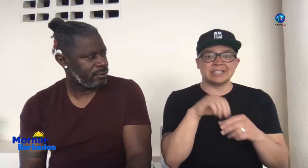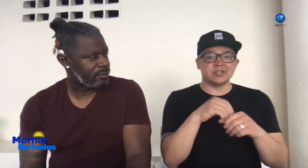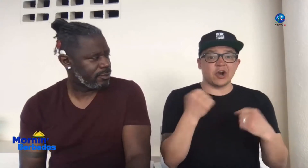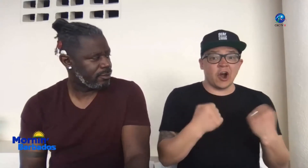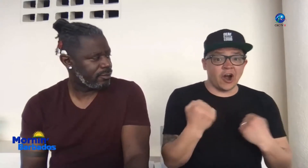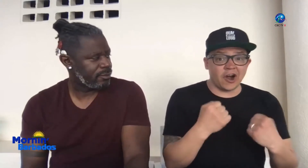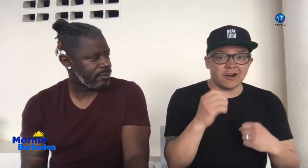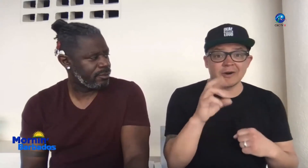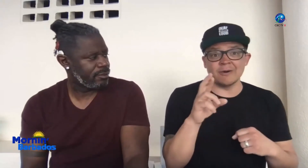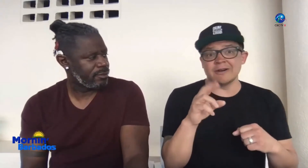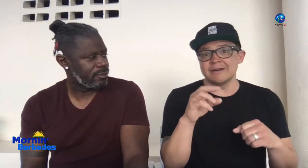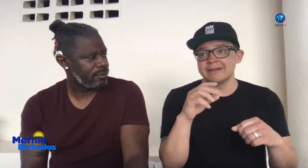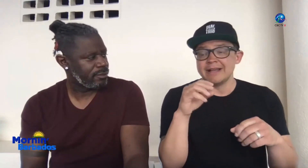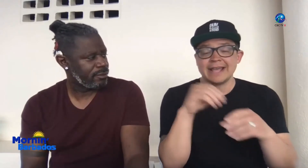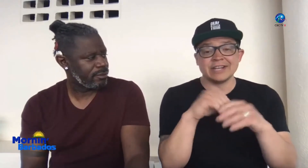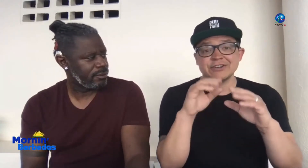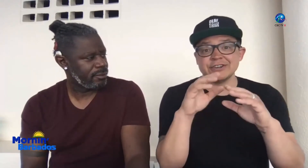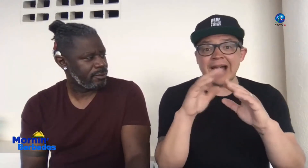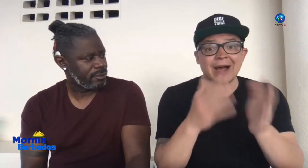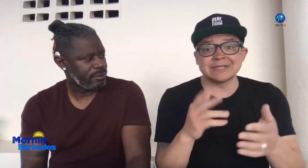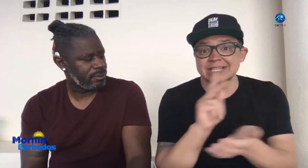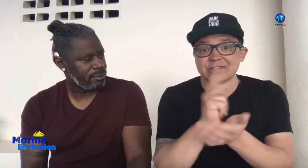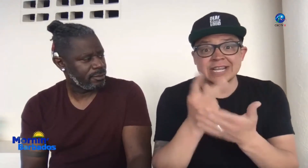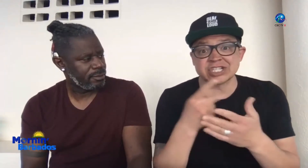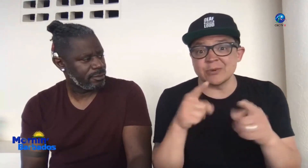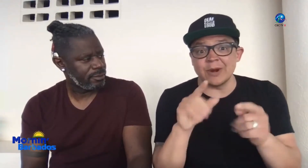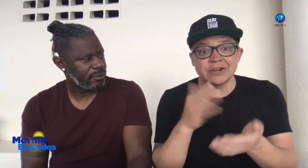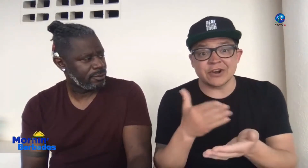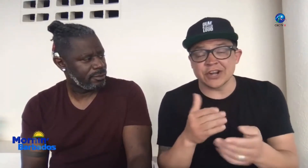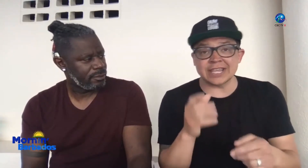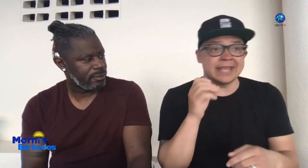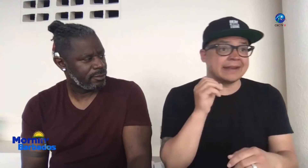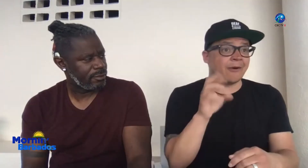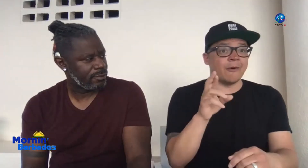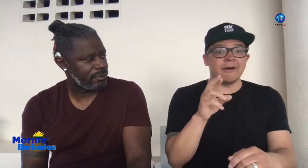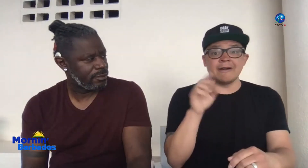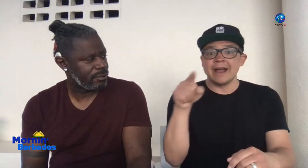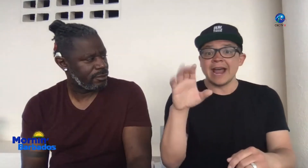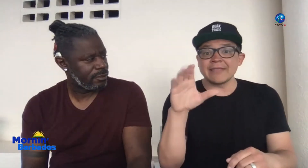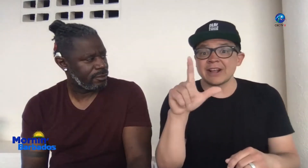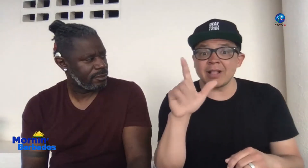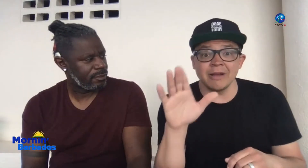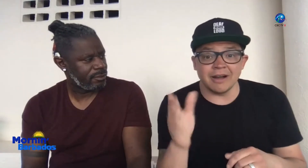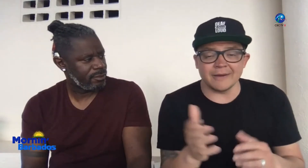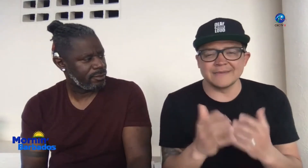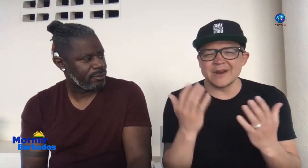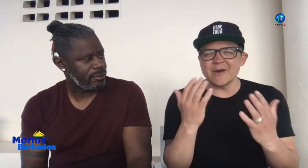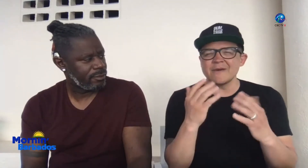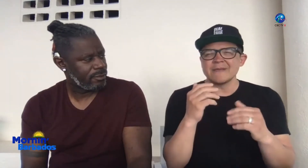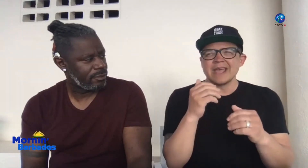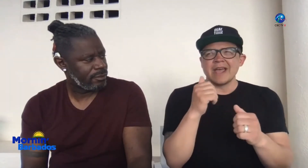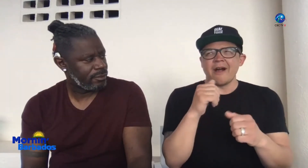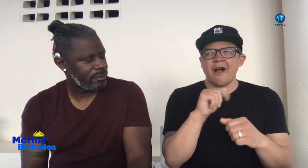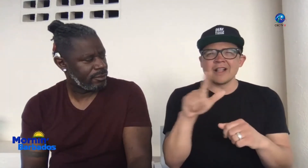in your car or in your house in the kitchen while you're cooking or at the club you know all